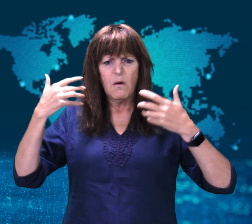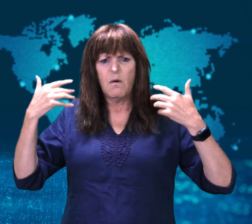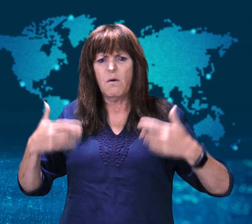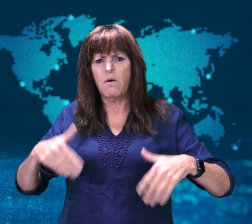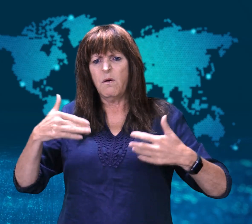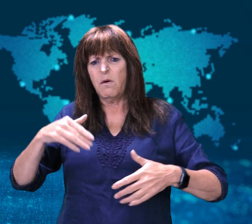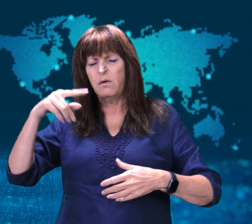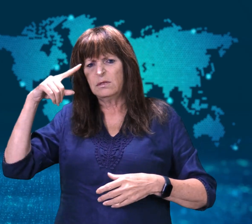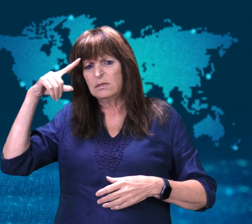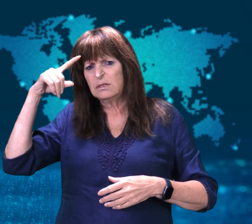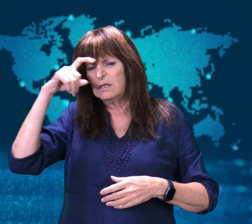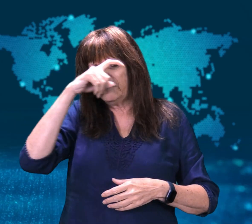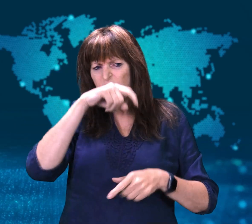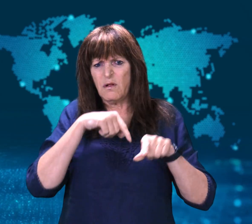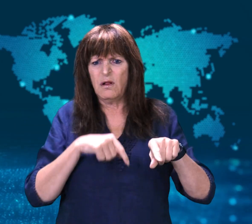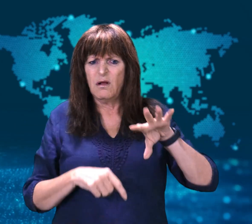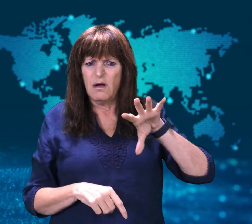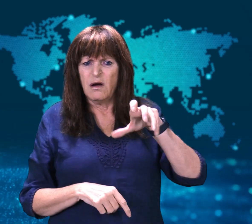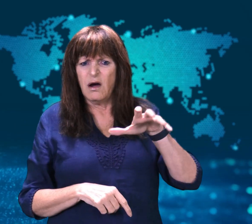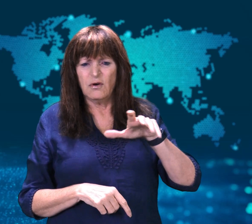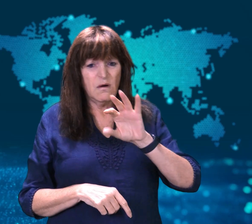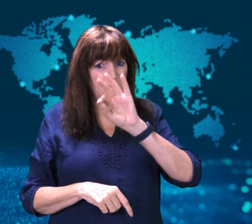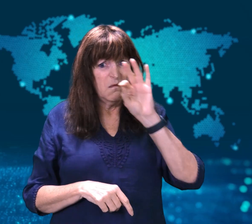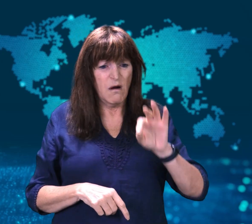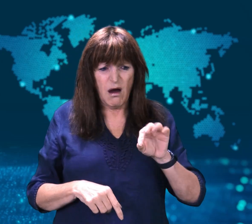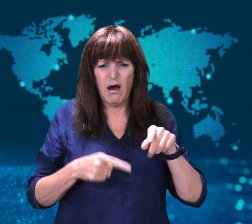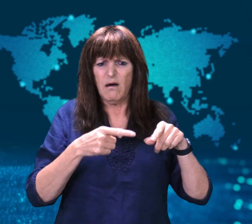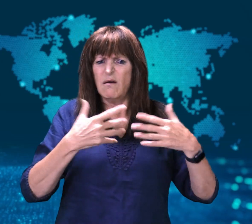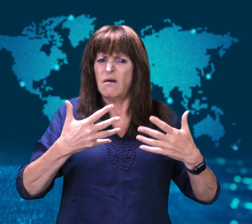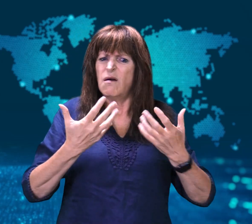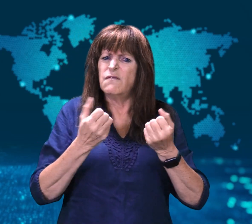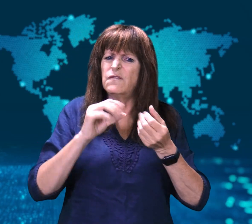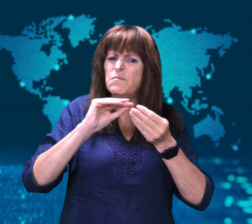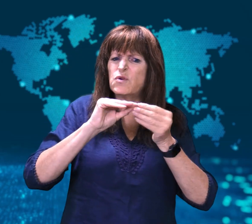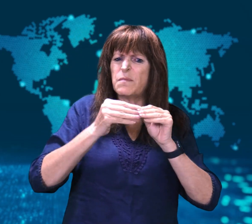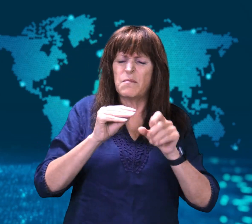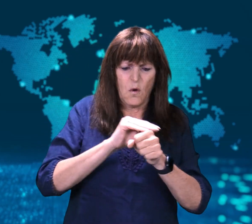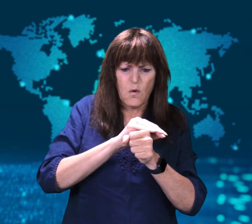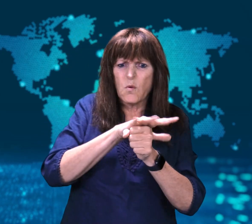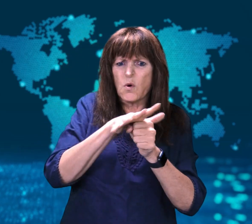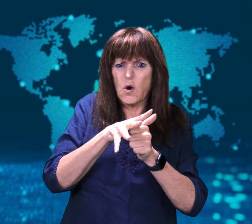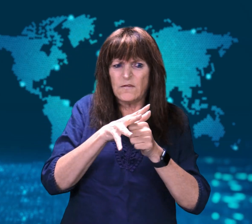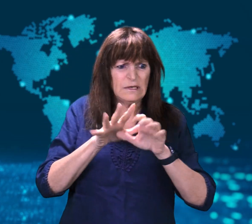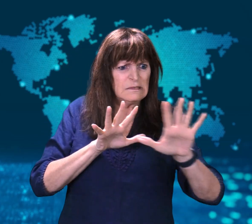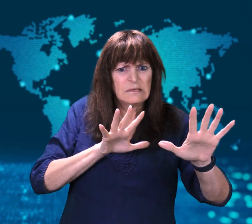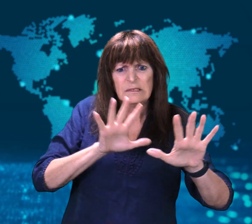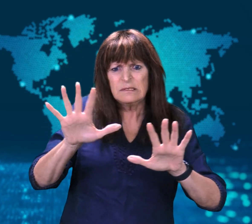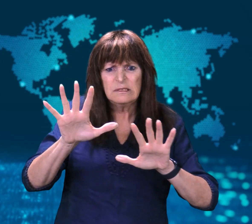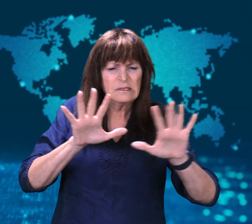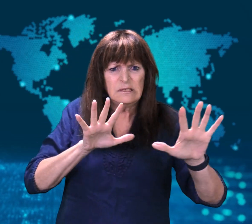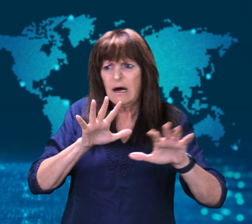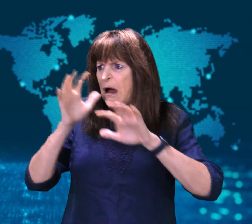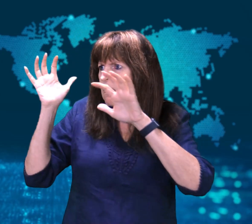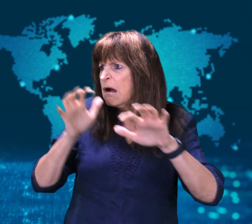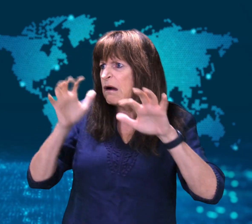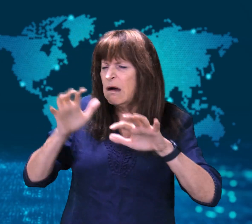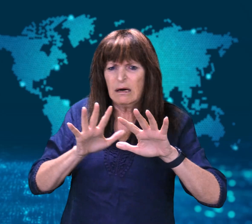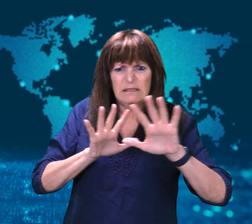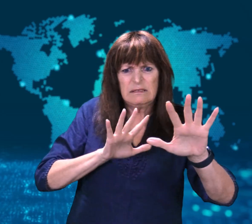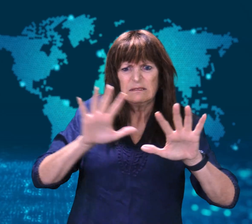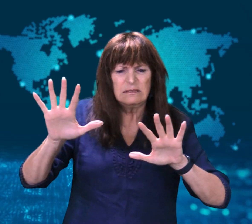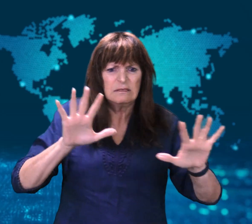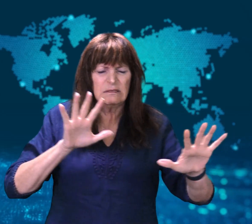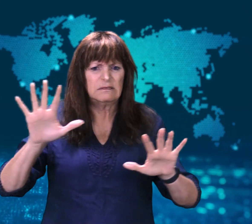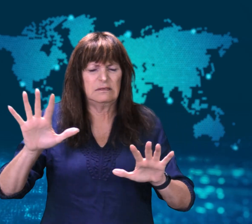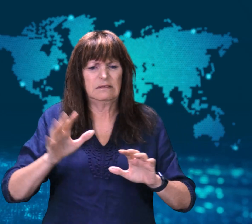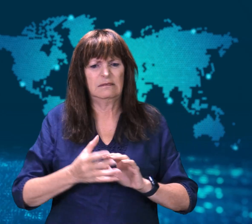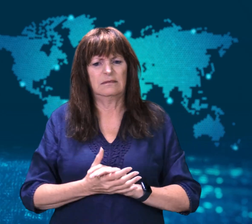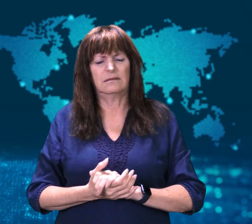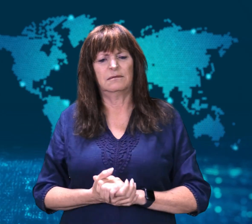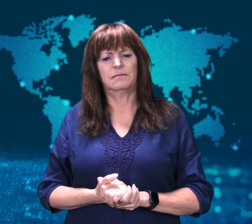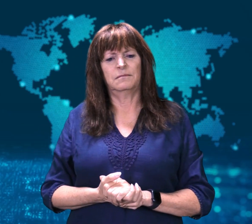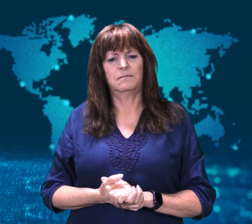but this year has been especially difficult for the country since it